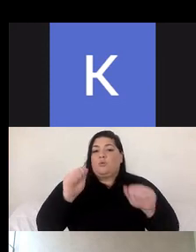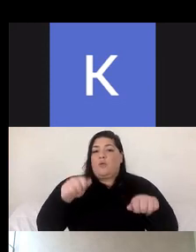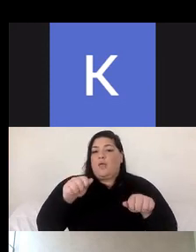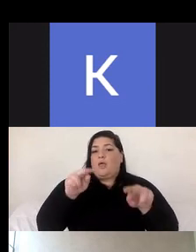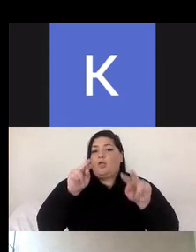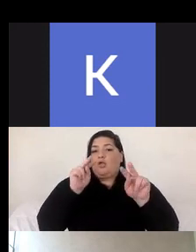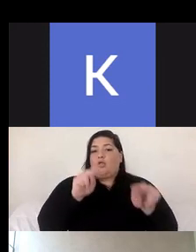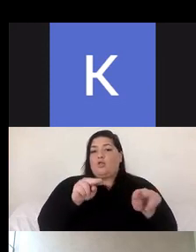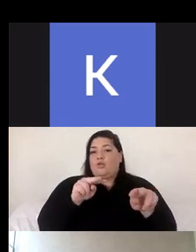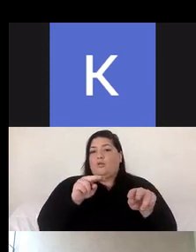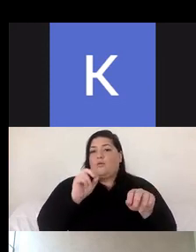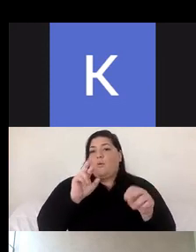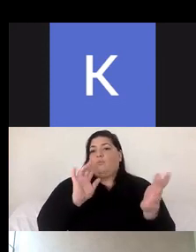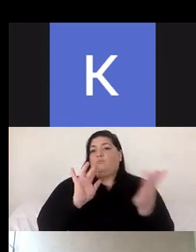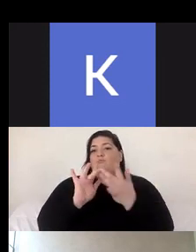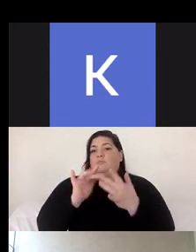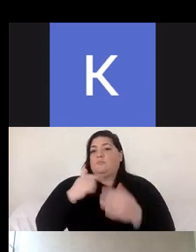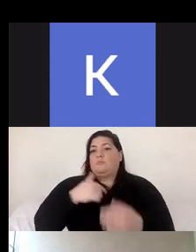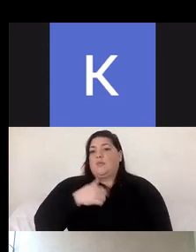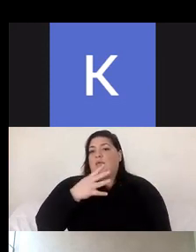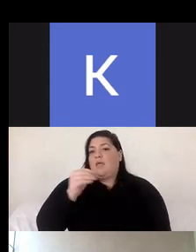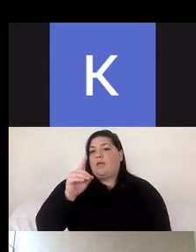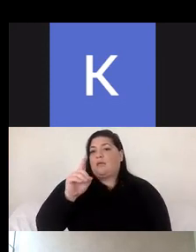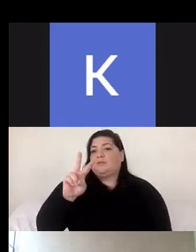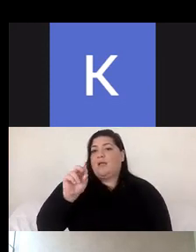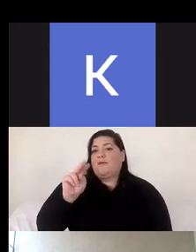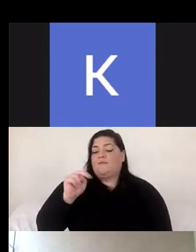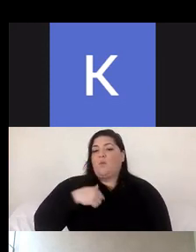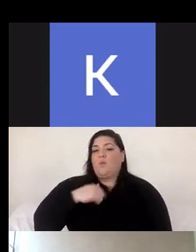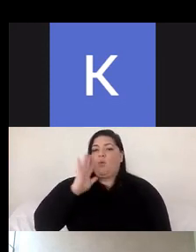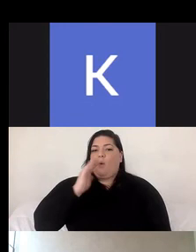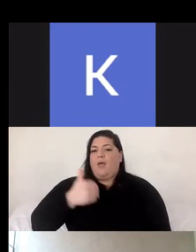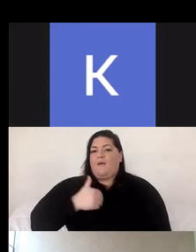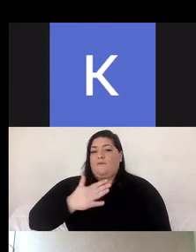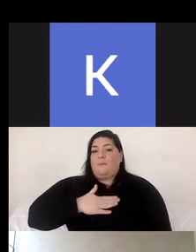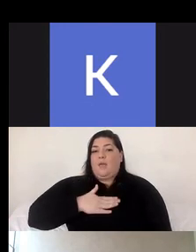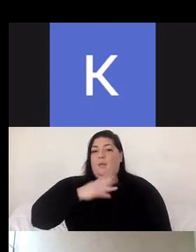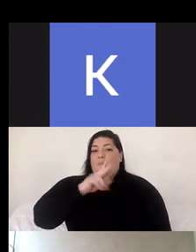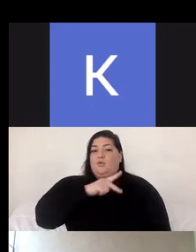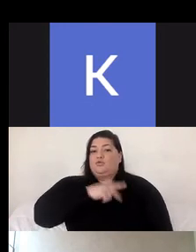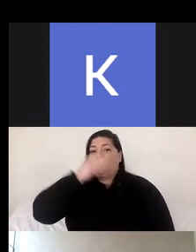specifically our info will be on the last slide here in just a moment.